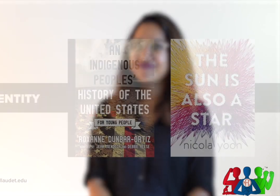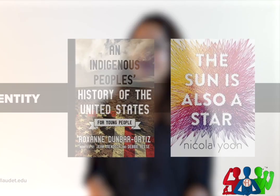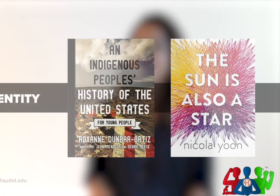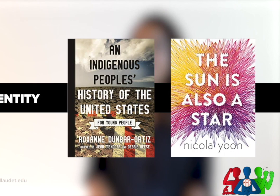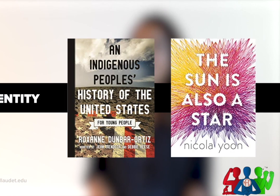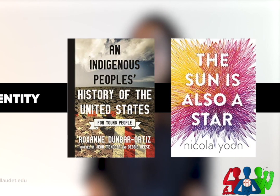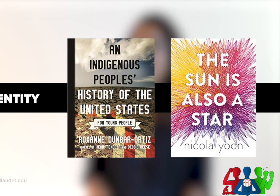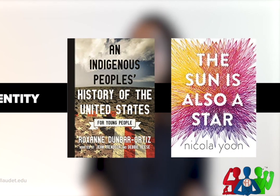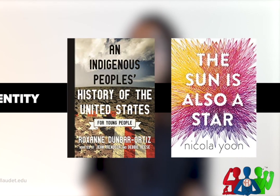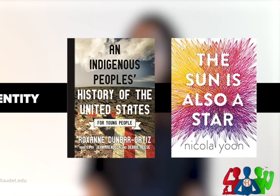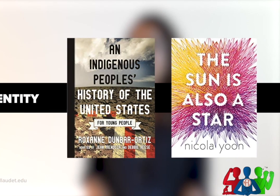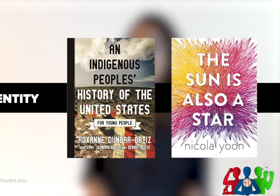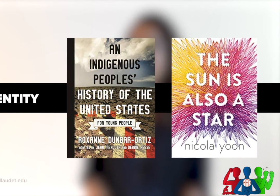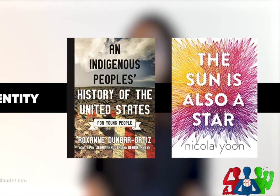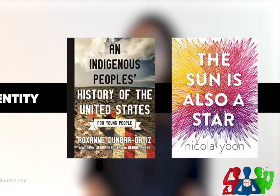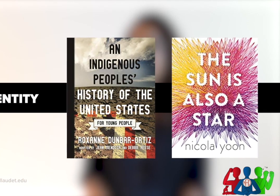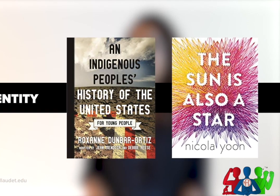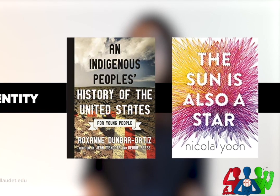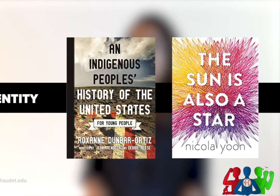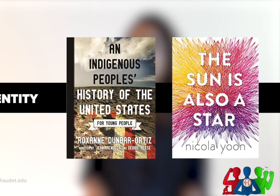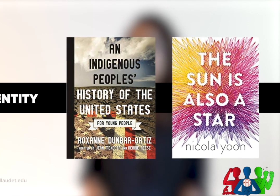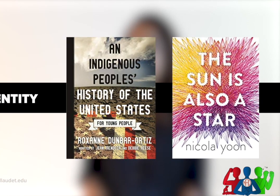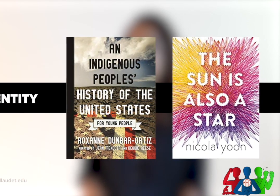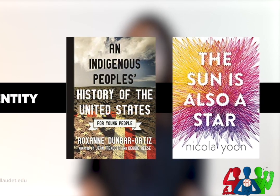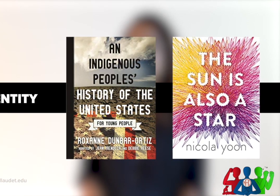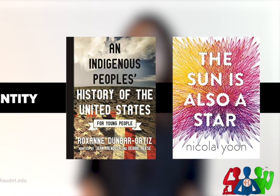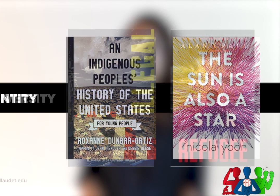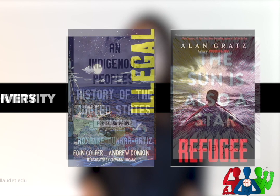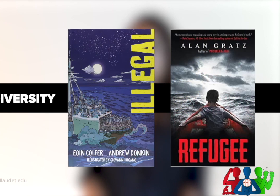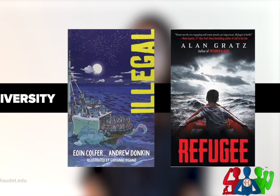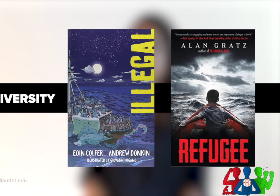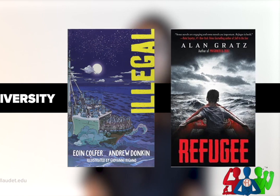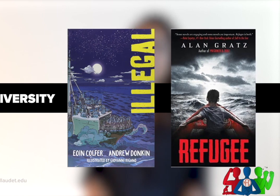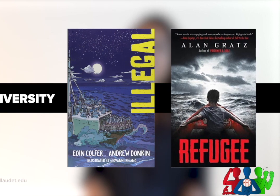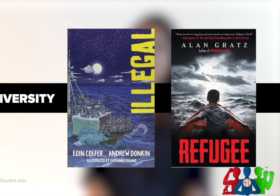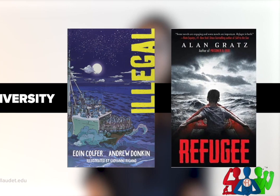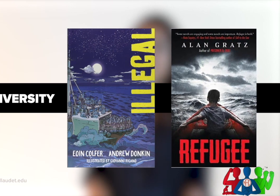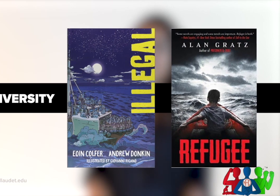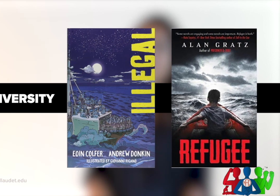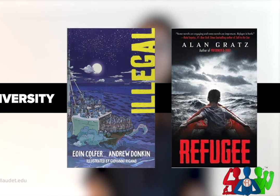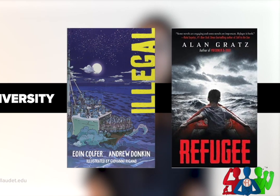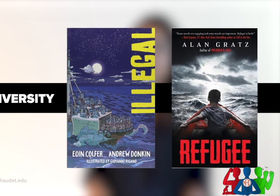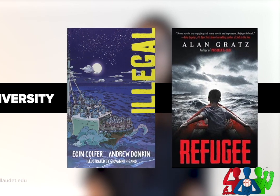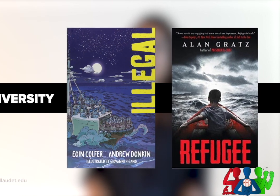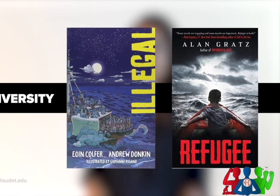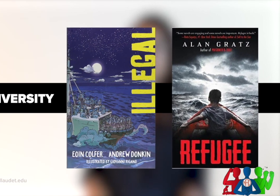I hope you can see how these units will engage in the social justice standards and how you can implement them in your classroom.